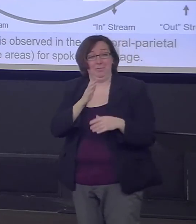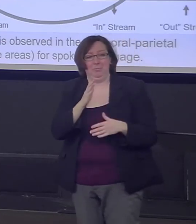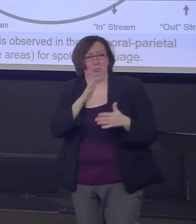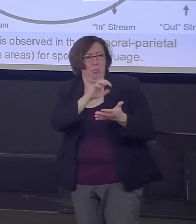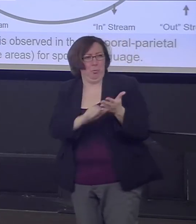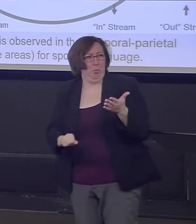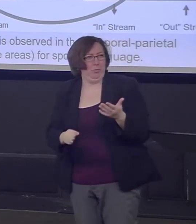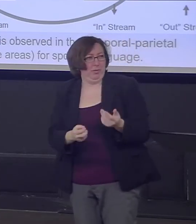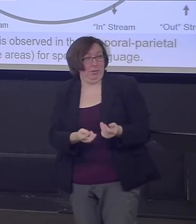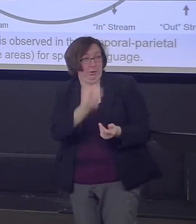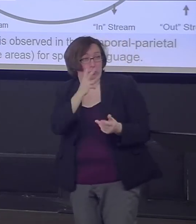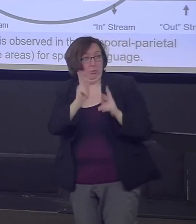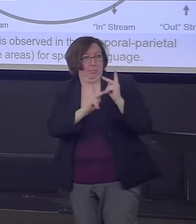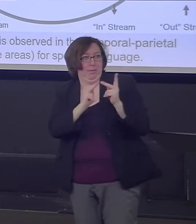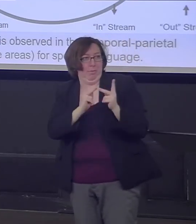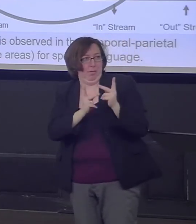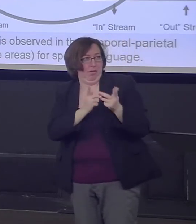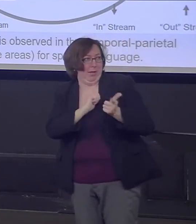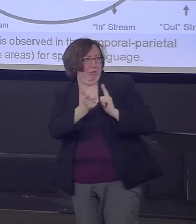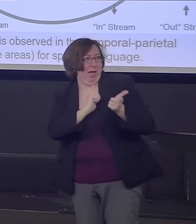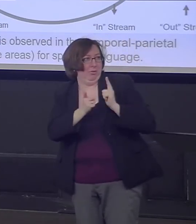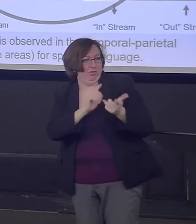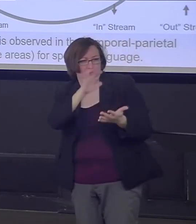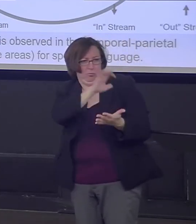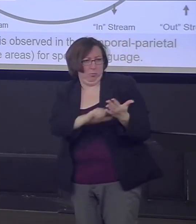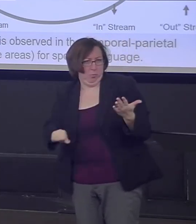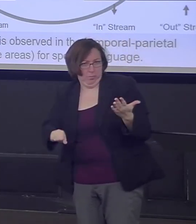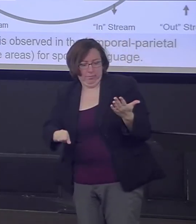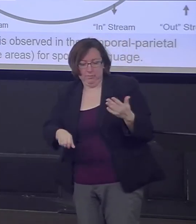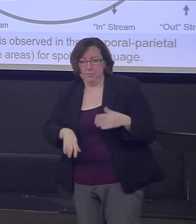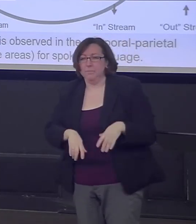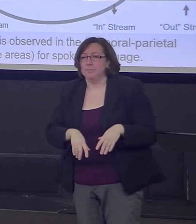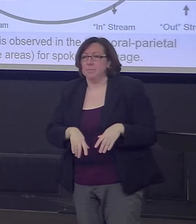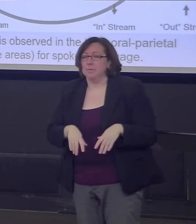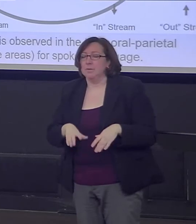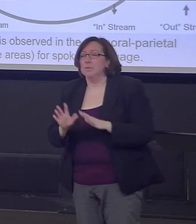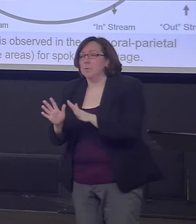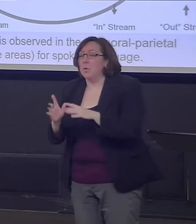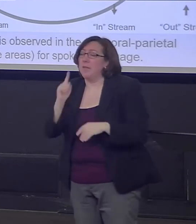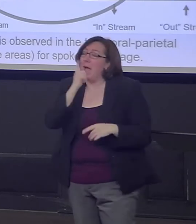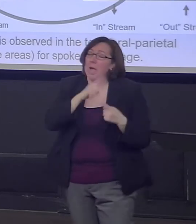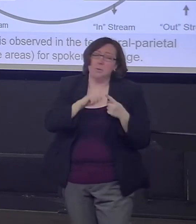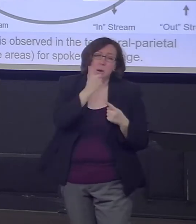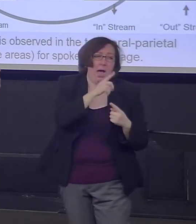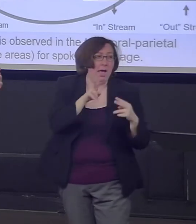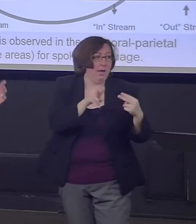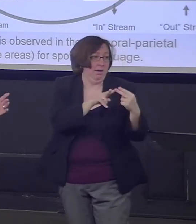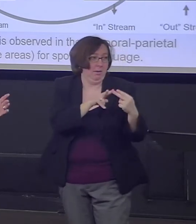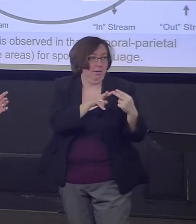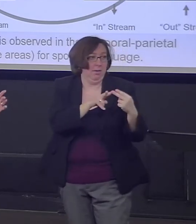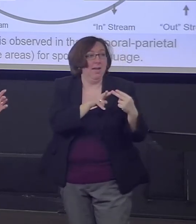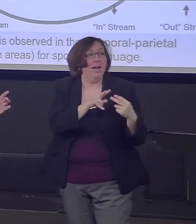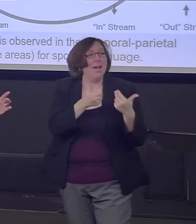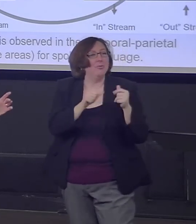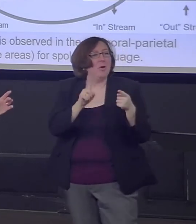And in a sense, that's what I tried to do with the eye-to-eye. I took out the twoness